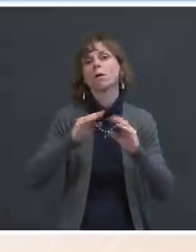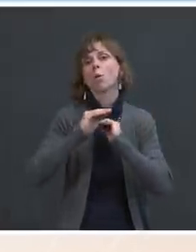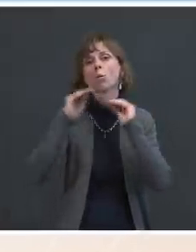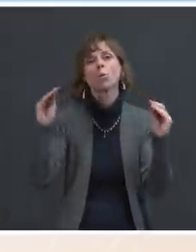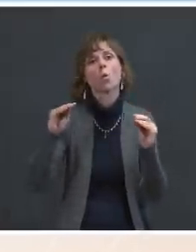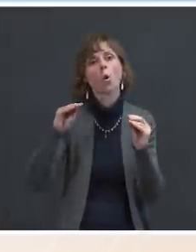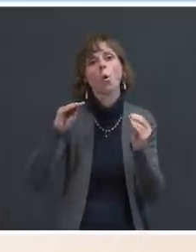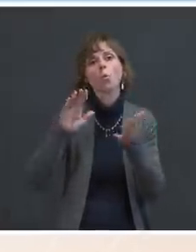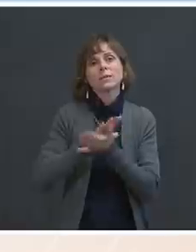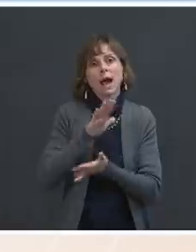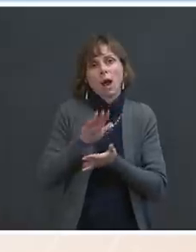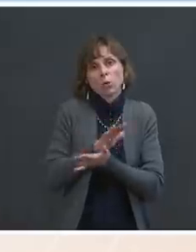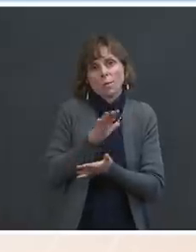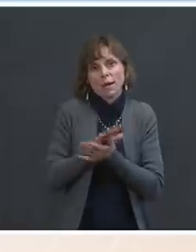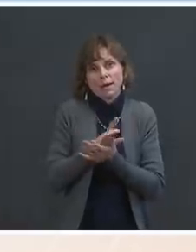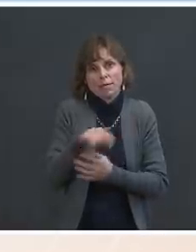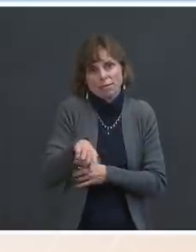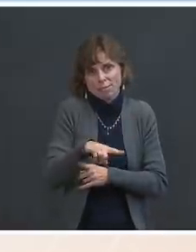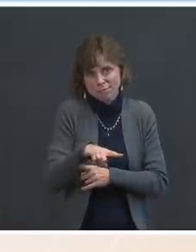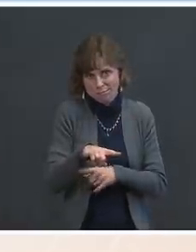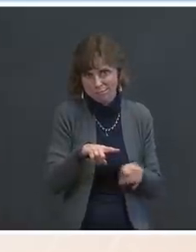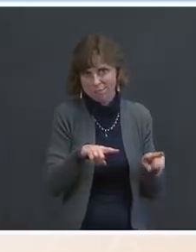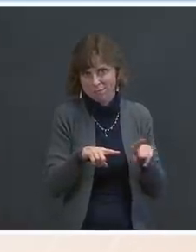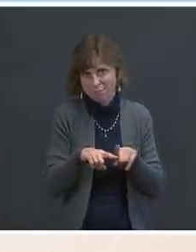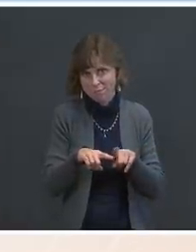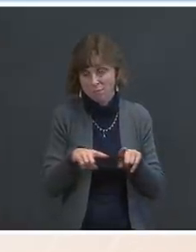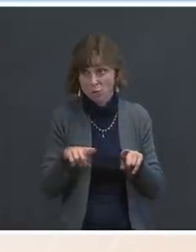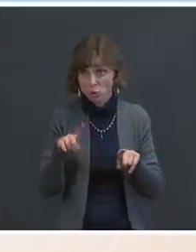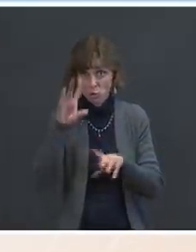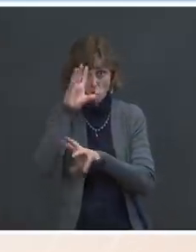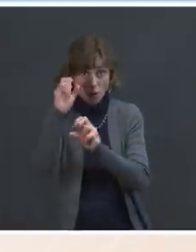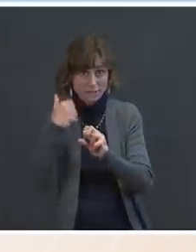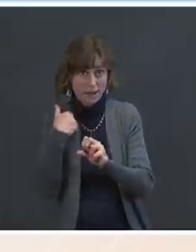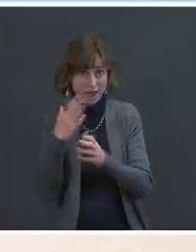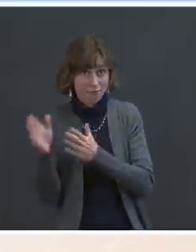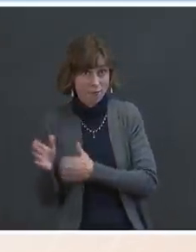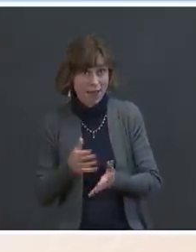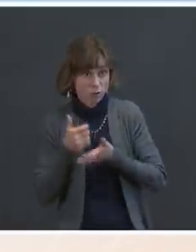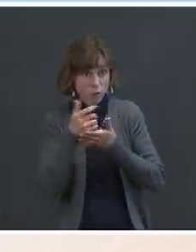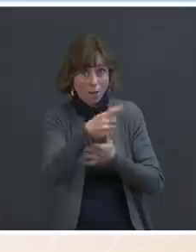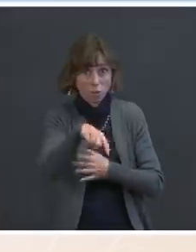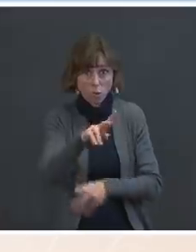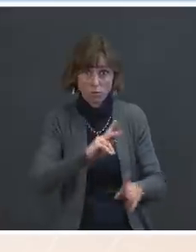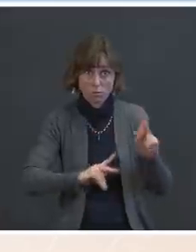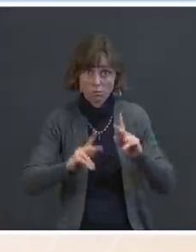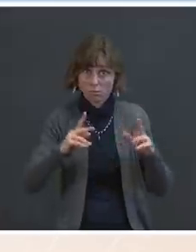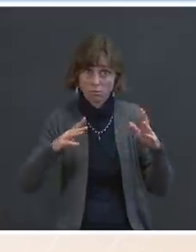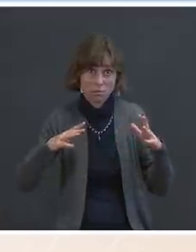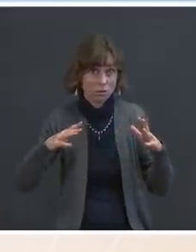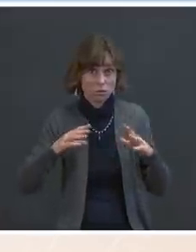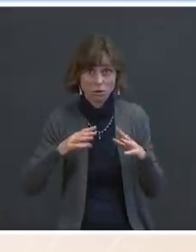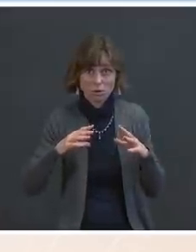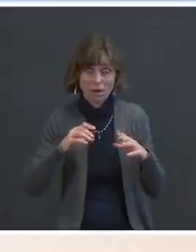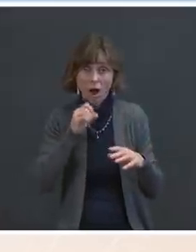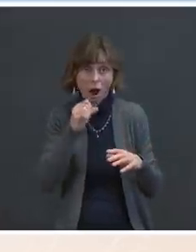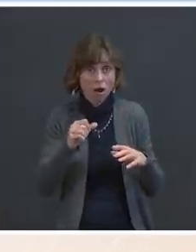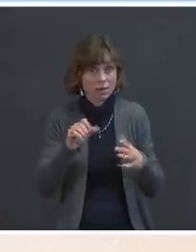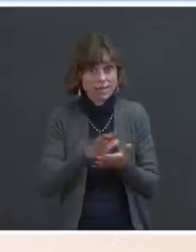does the President plan any executive actions or anything else to help that population? Ms. Psaki: Well, certainly, I think the President's priority,